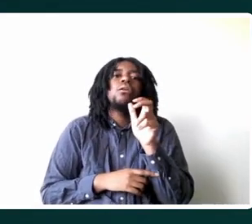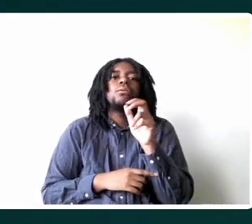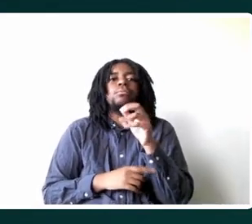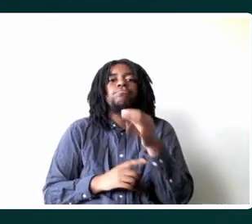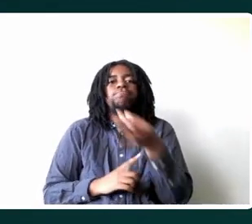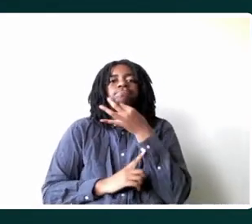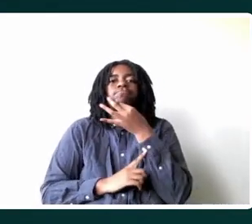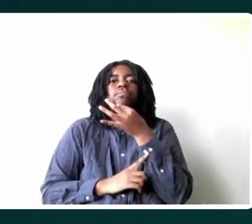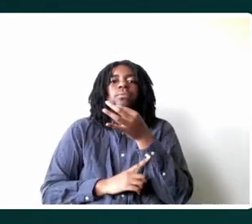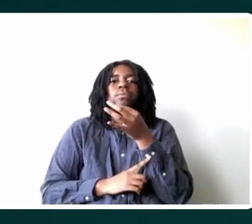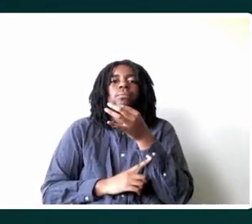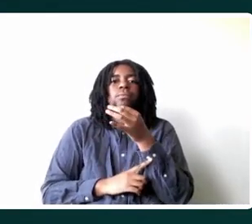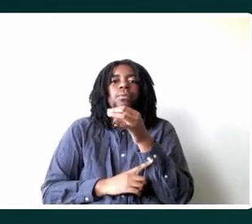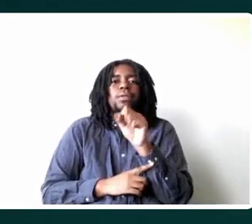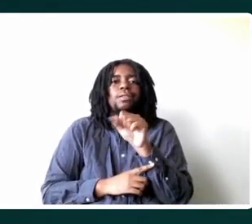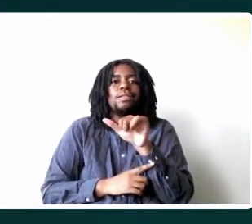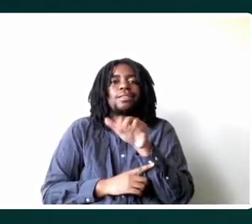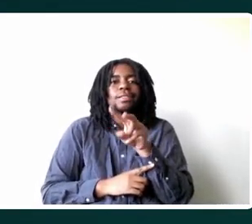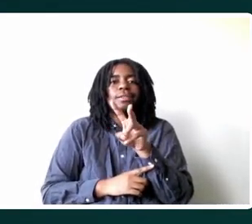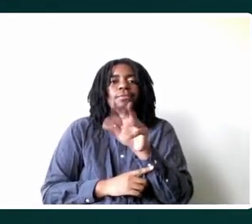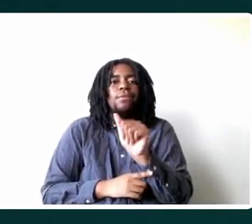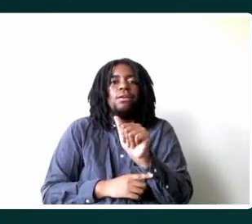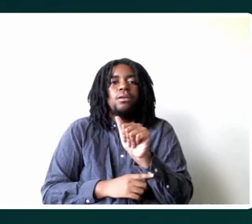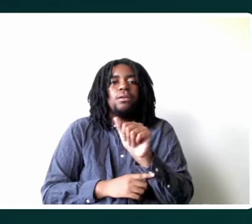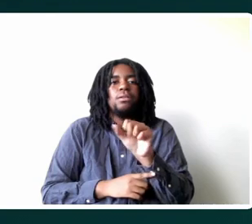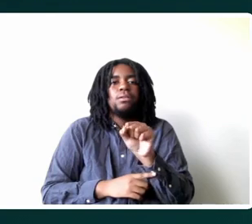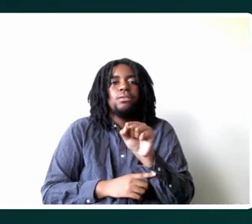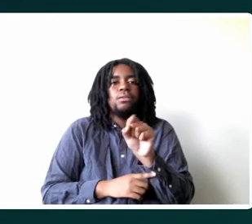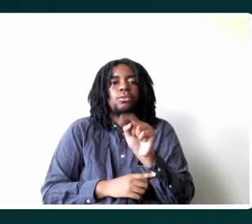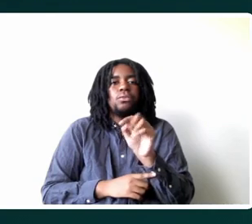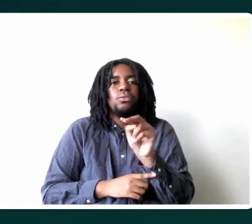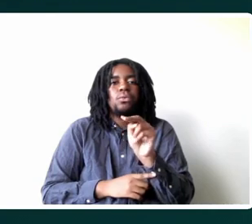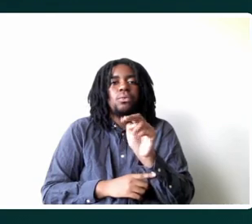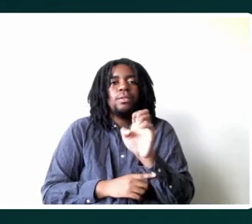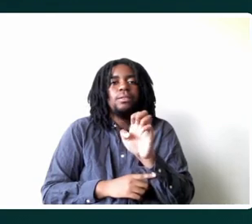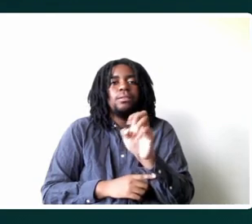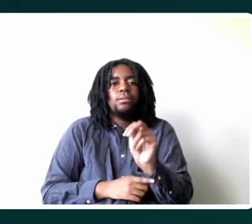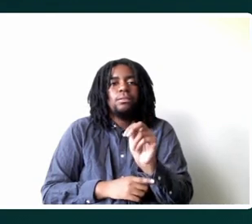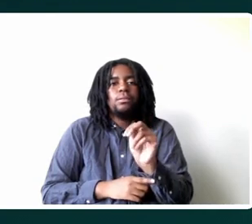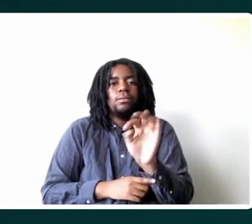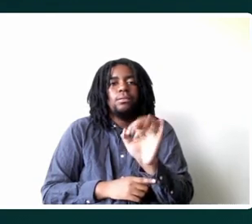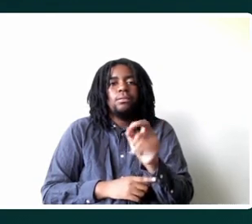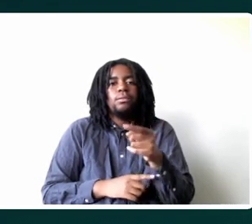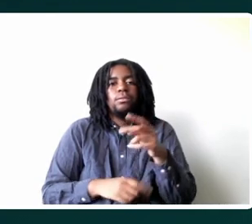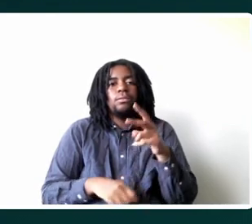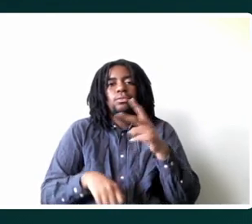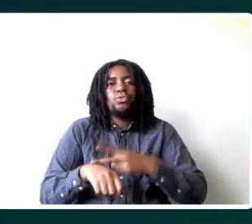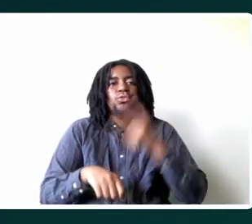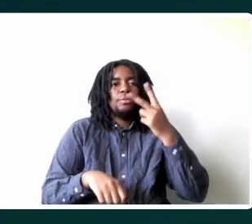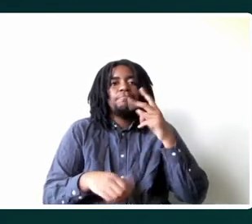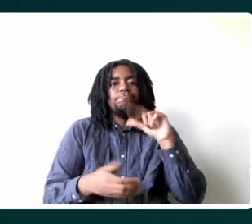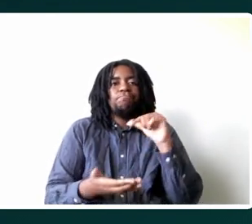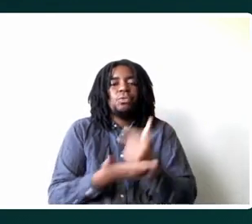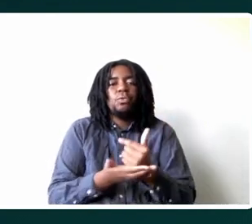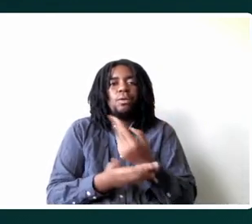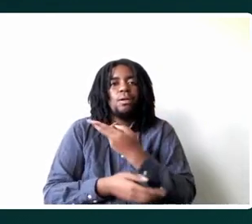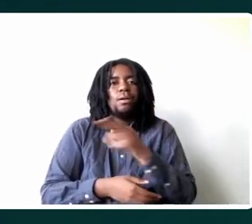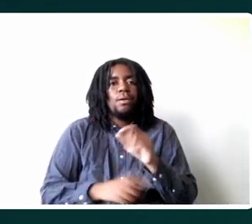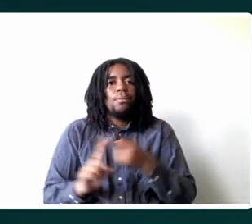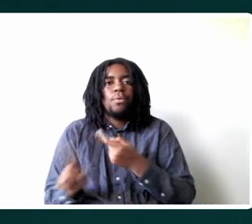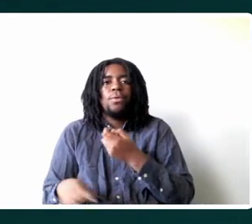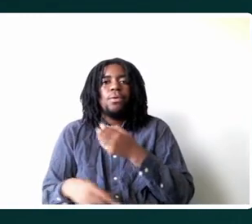Sylvia Snowden, who is a two-time graduate of Howard -- got both her BFA and MFA from